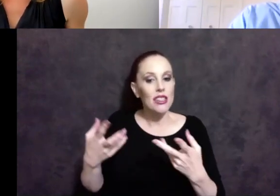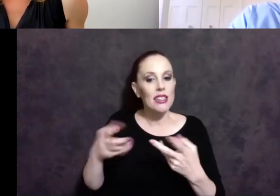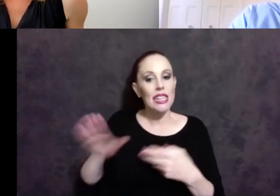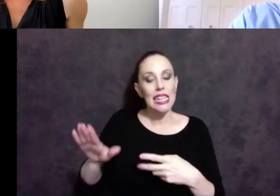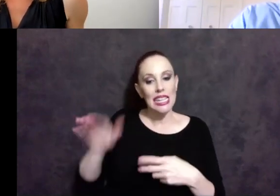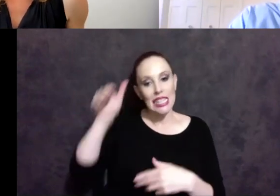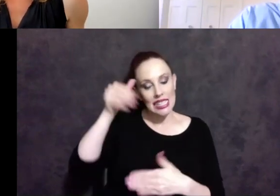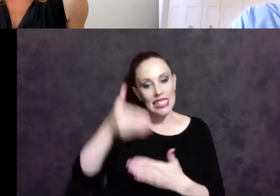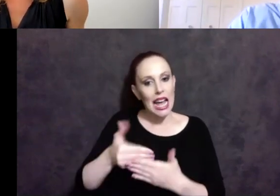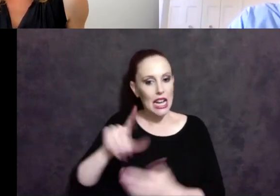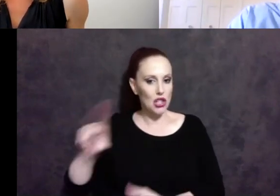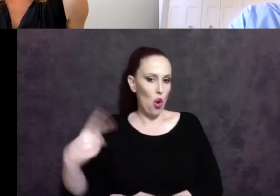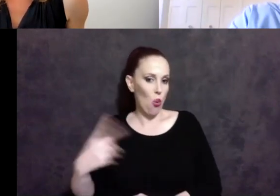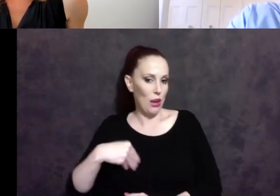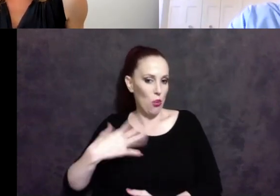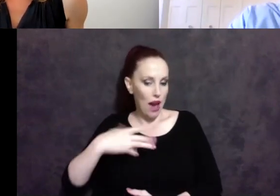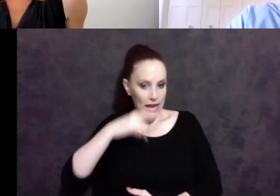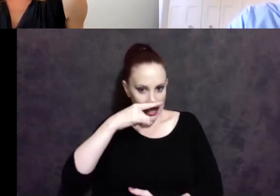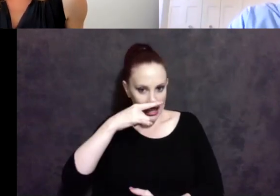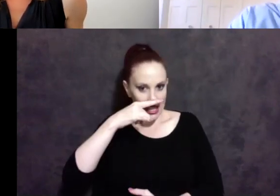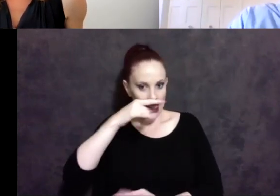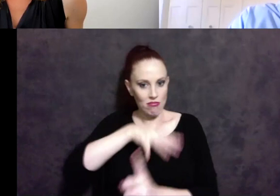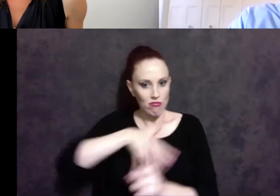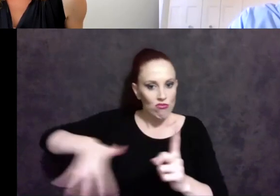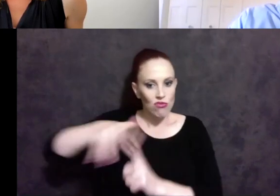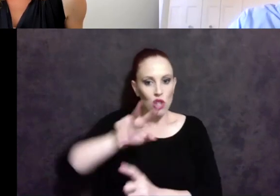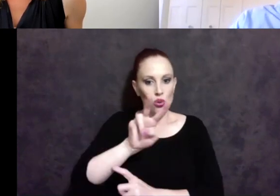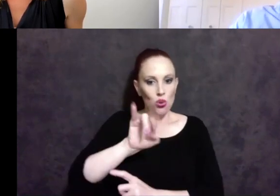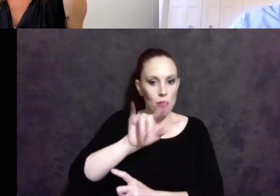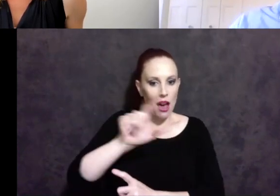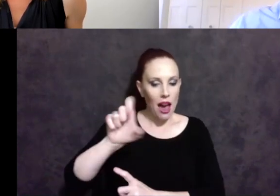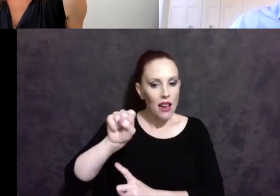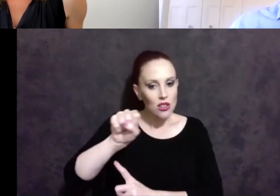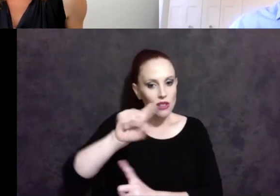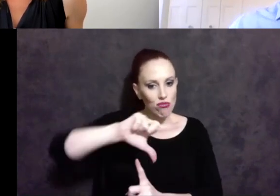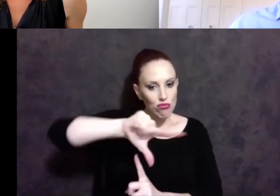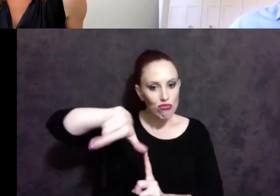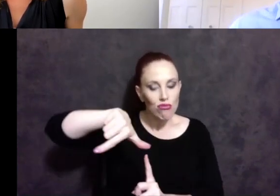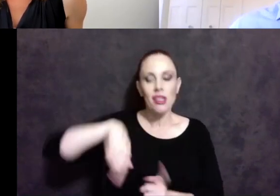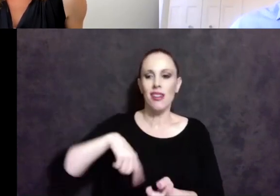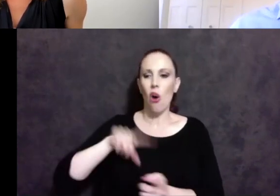the only white kid within a two mile radius, the only reason for him to mention that is